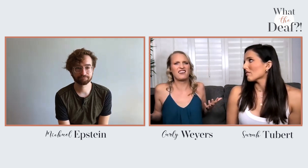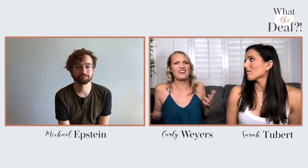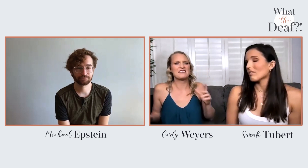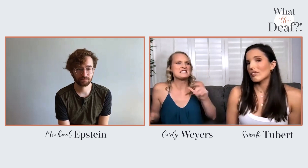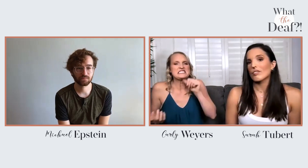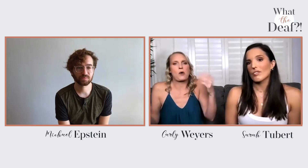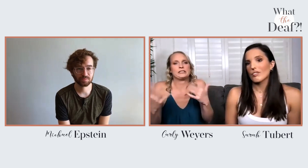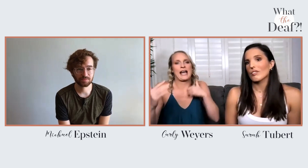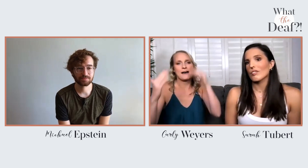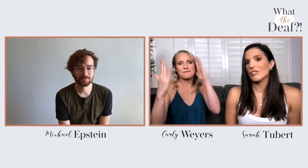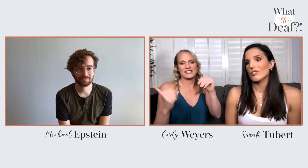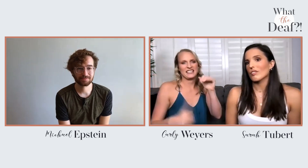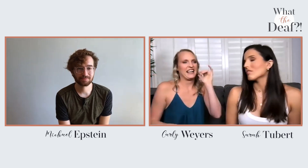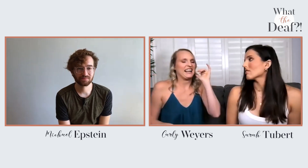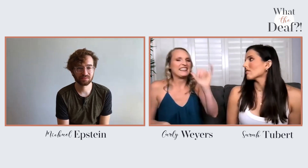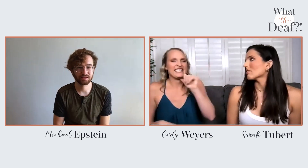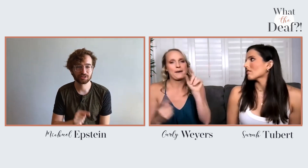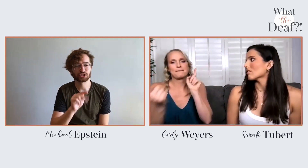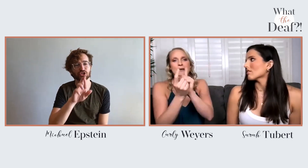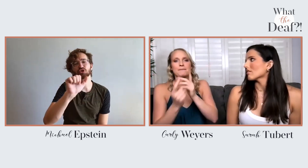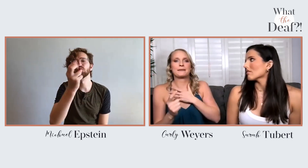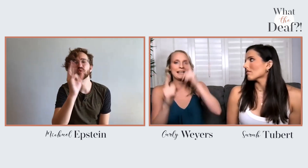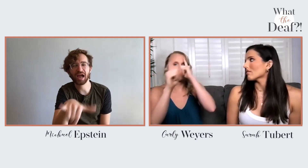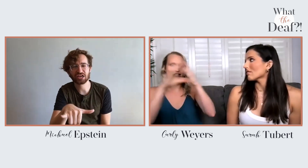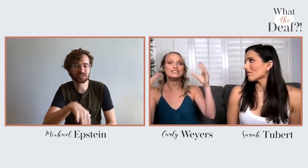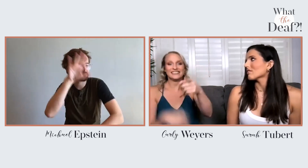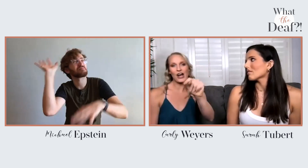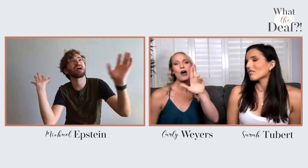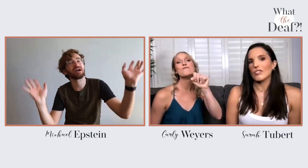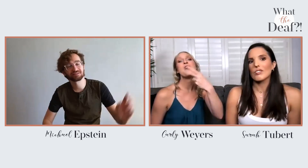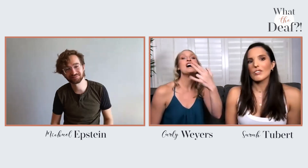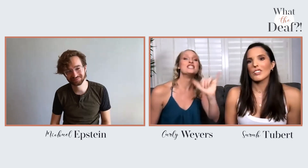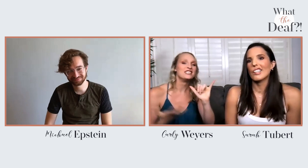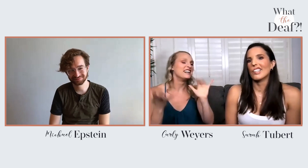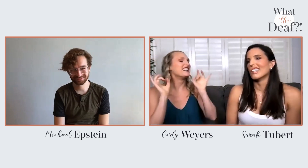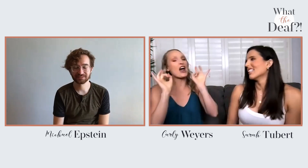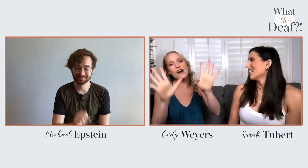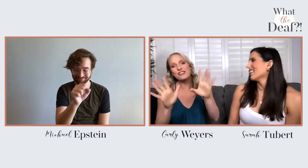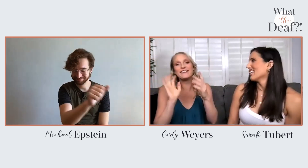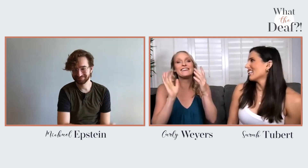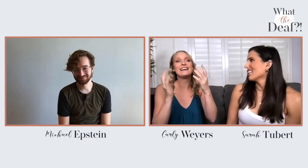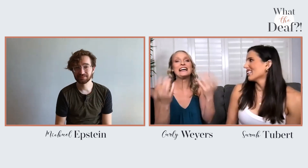And they say like, "Oh, that's not what I expected," or "That didn't meet my expectations." They said it was trashy and awful.